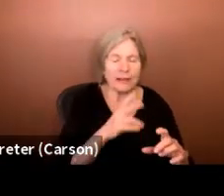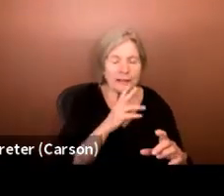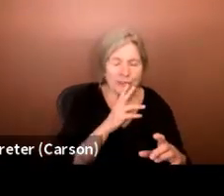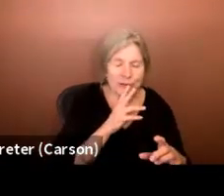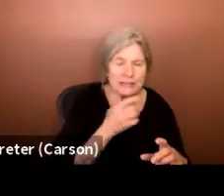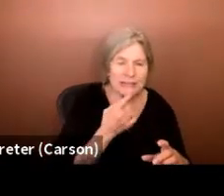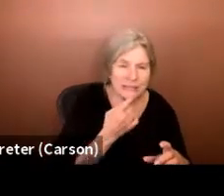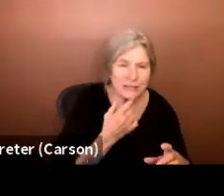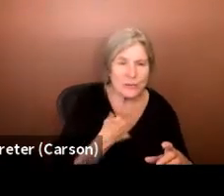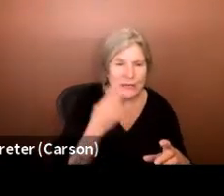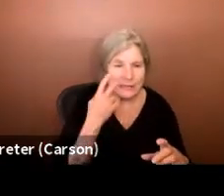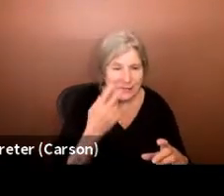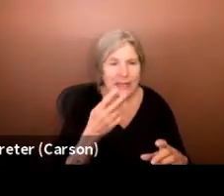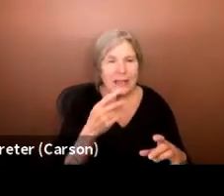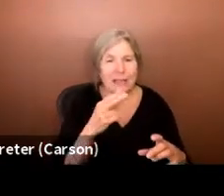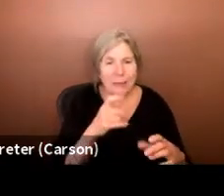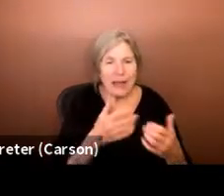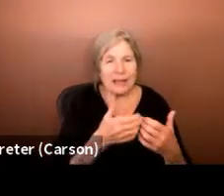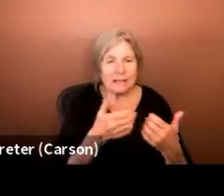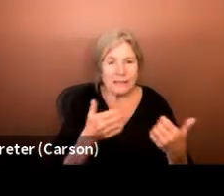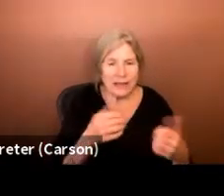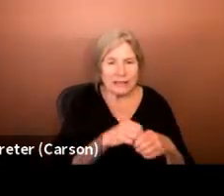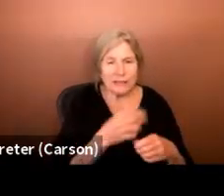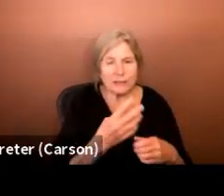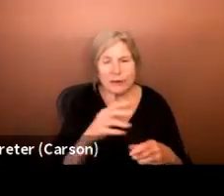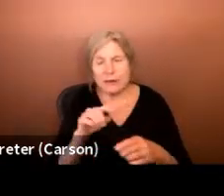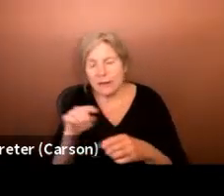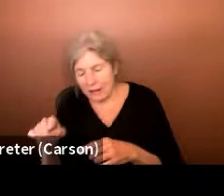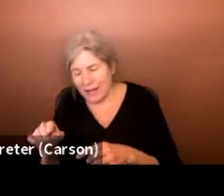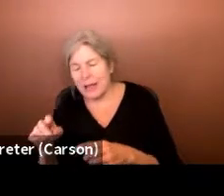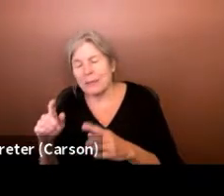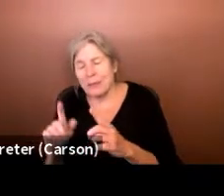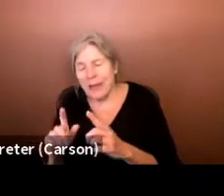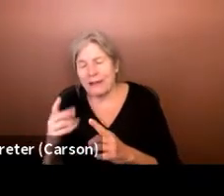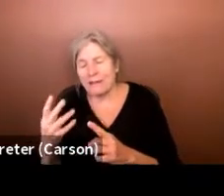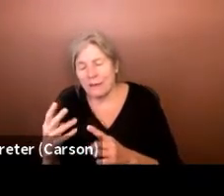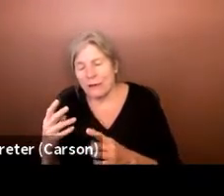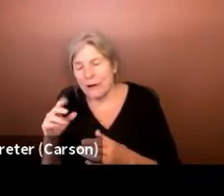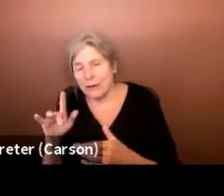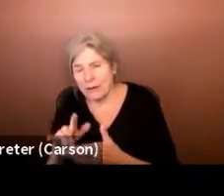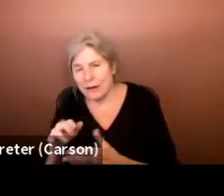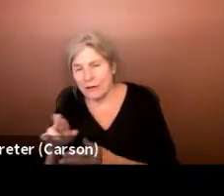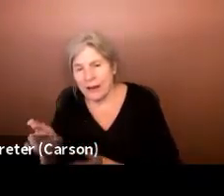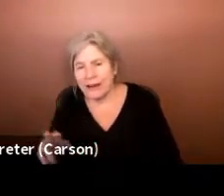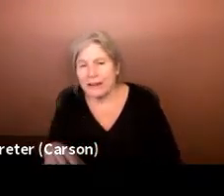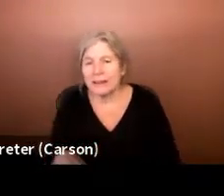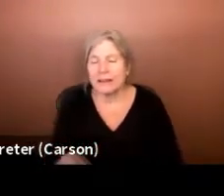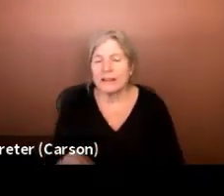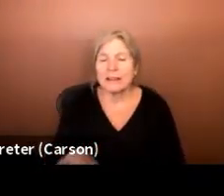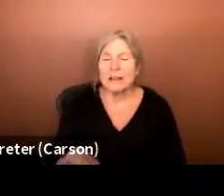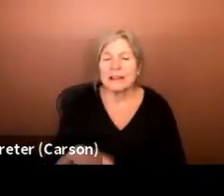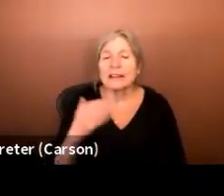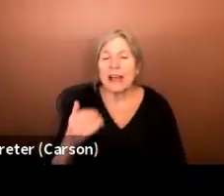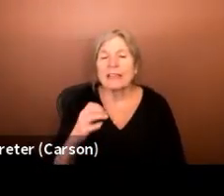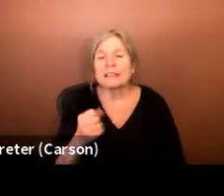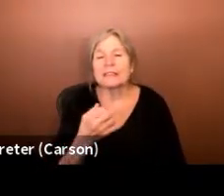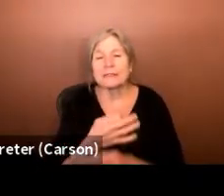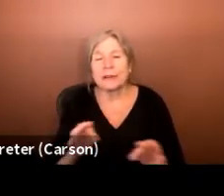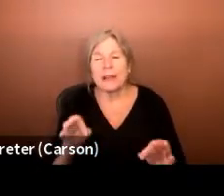the panel neatly divided in four sections. Panel four middle right. : Free exploration mode object coordinates